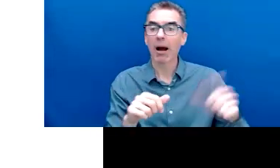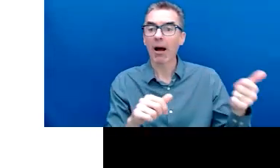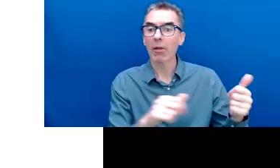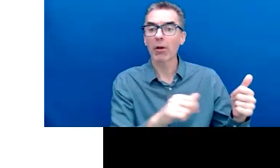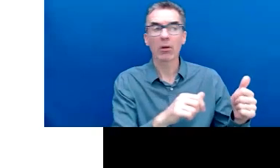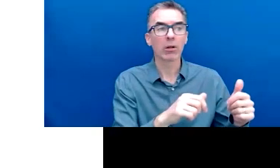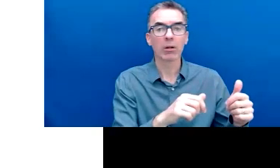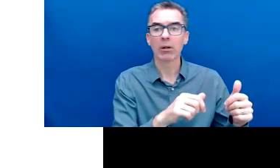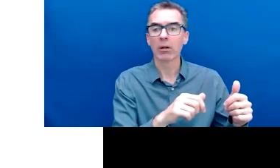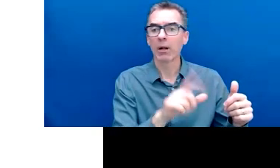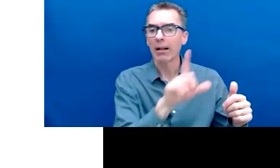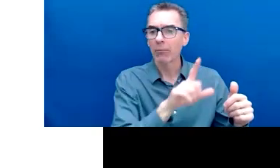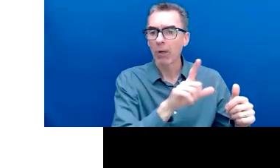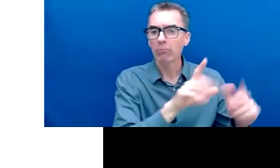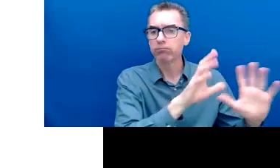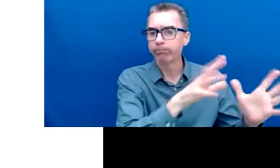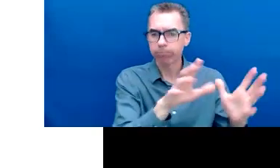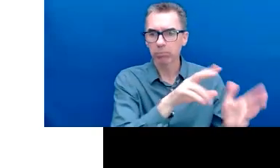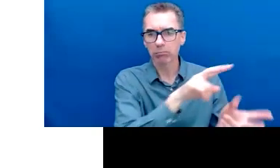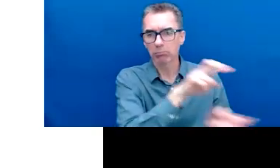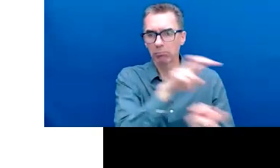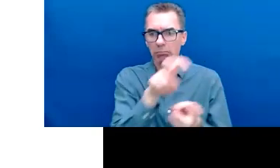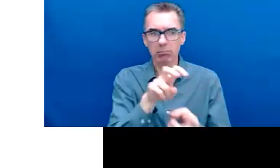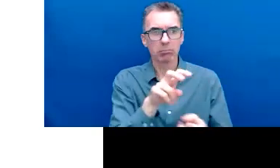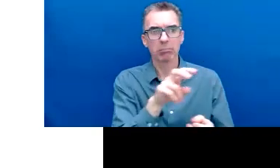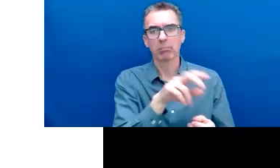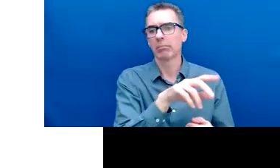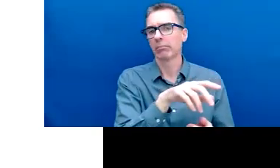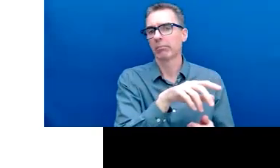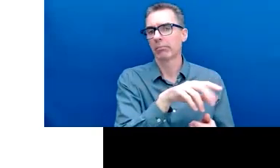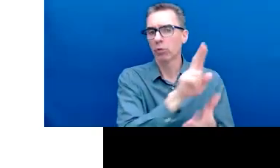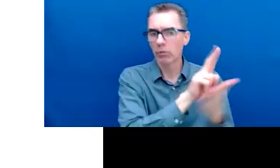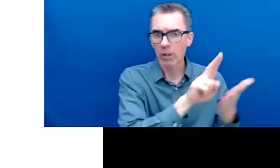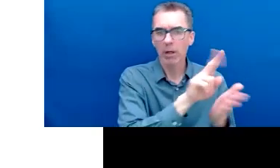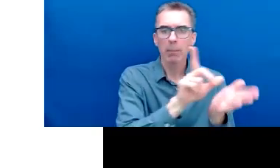So it pulls from lots of universities, lots of open publishing houses. It's got things like Ted Talks.